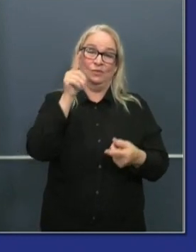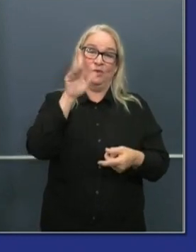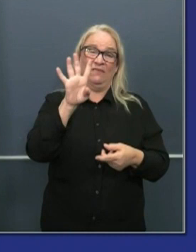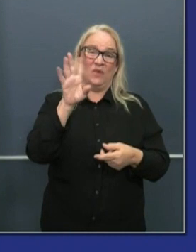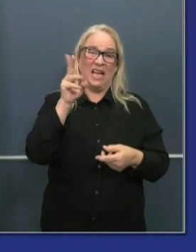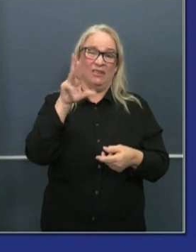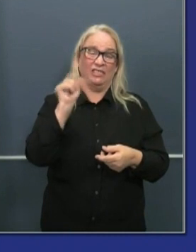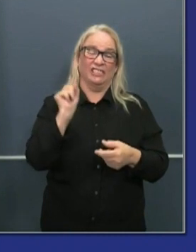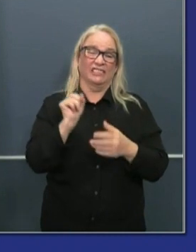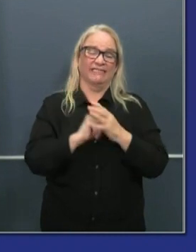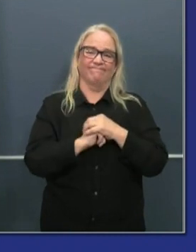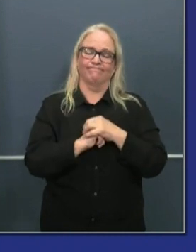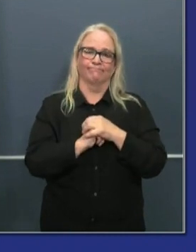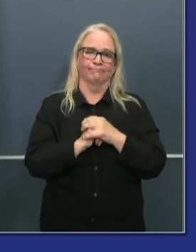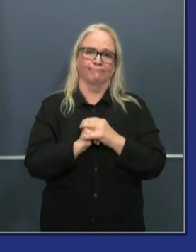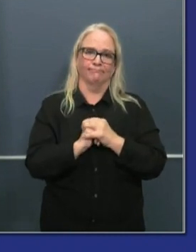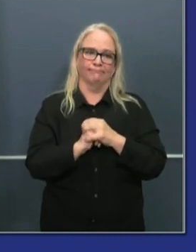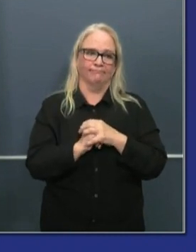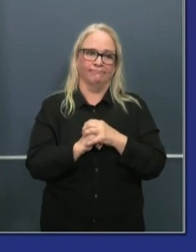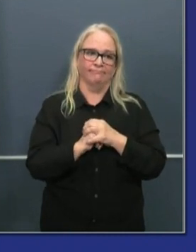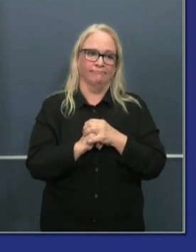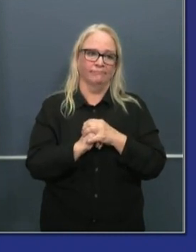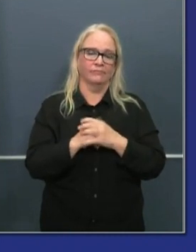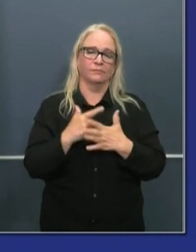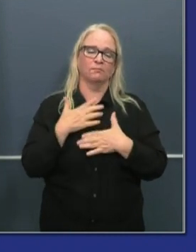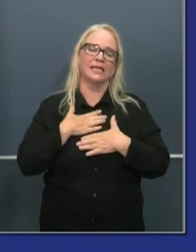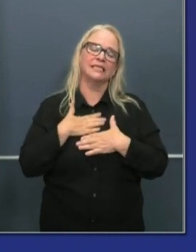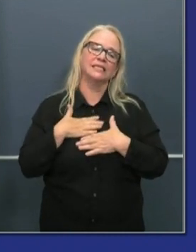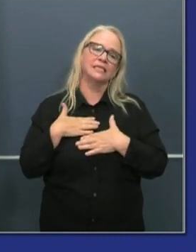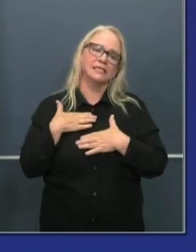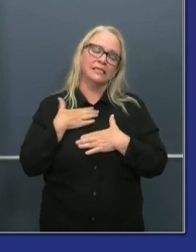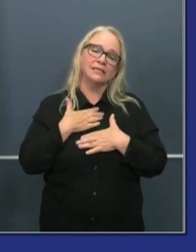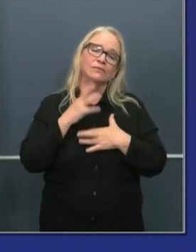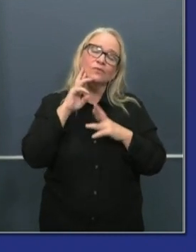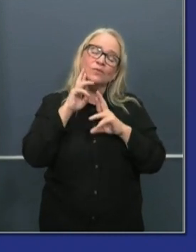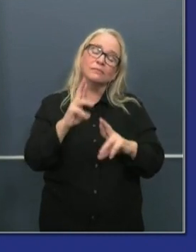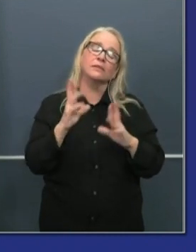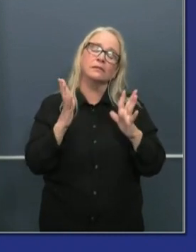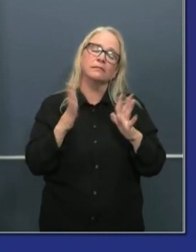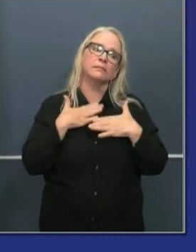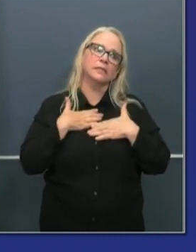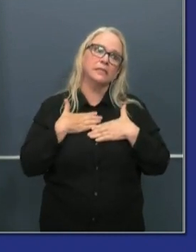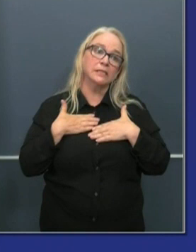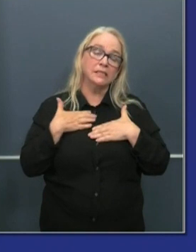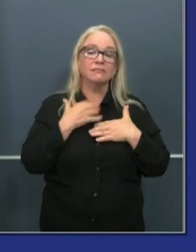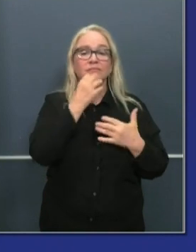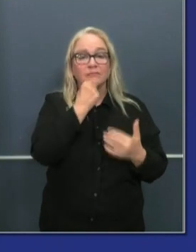AND I SAY DEATHS BECAUSE WE LOST 110 LIVES IN THE LAST 24 HOURS